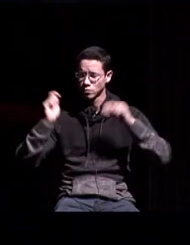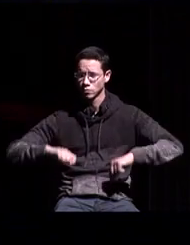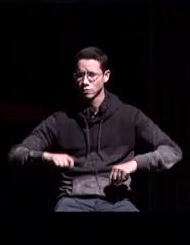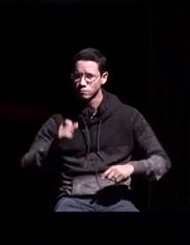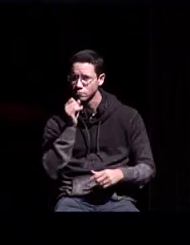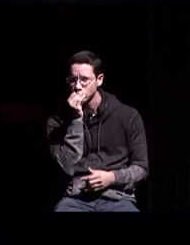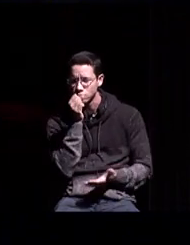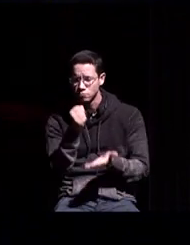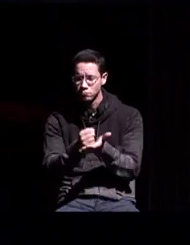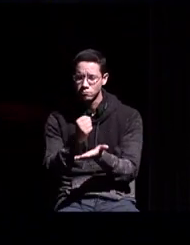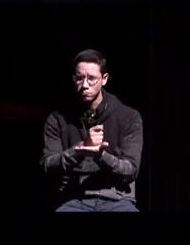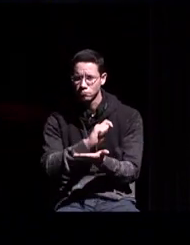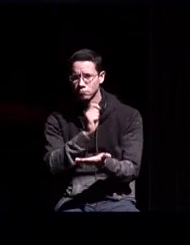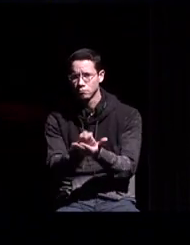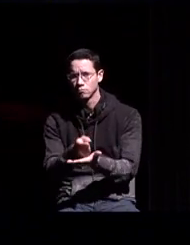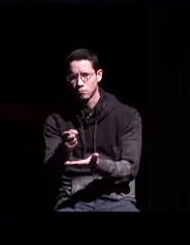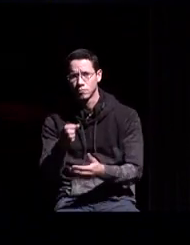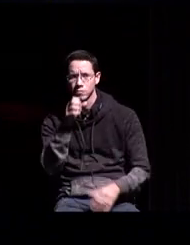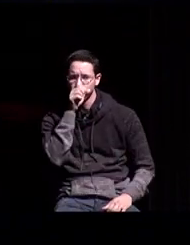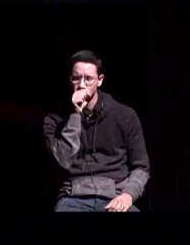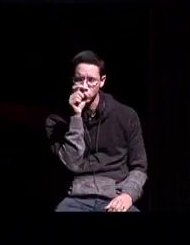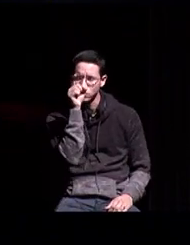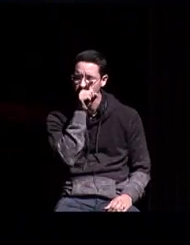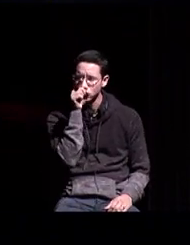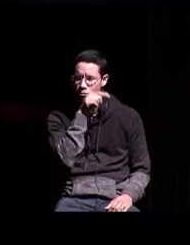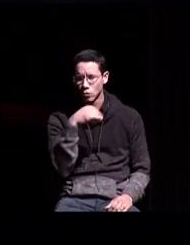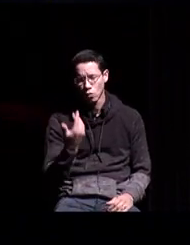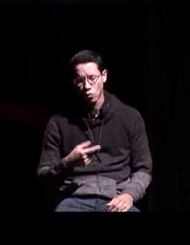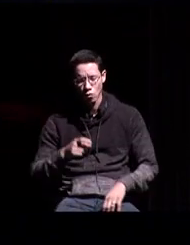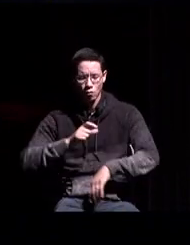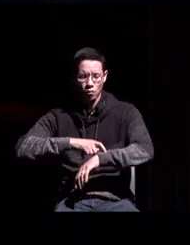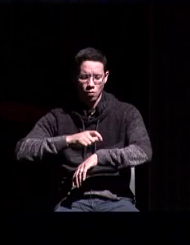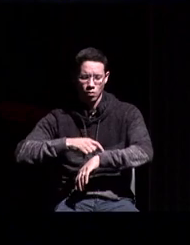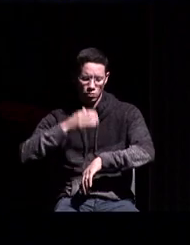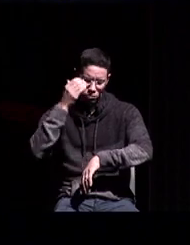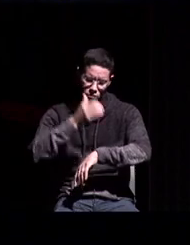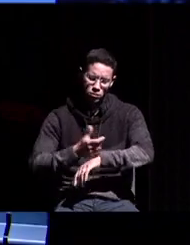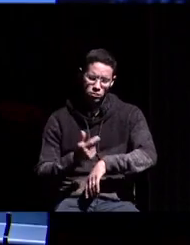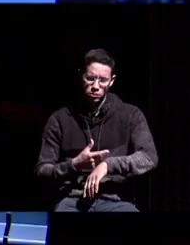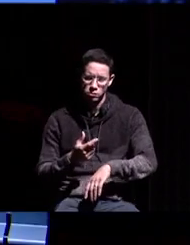hiring by the hour or during weekends.